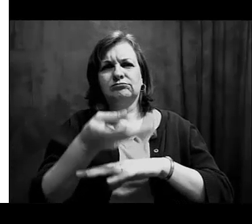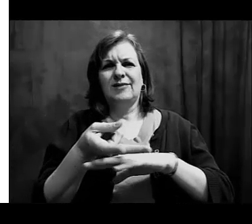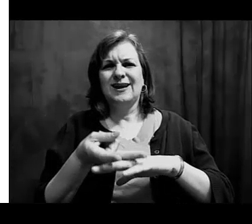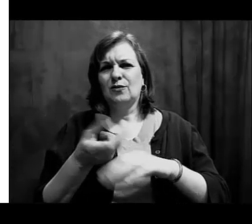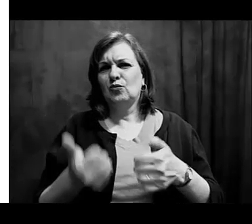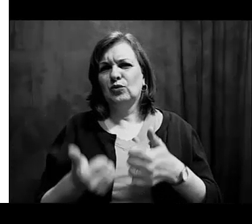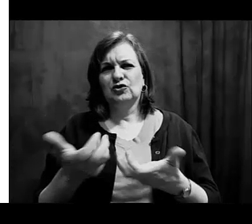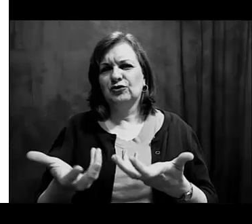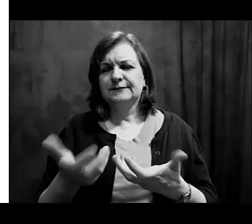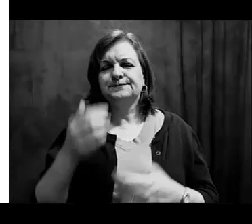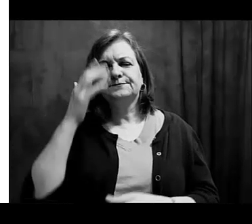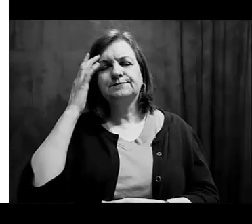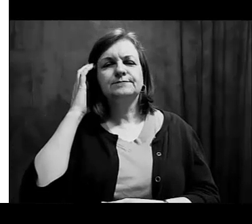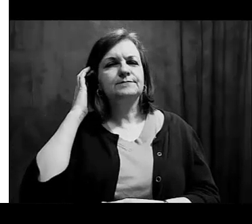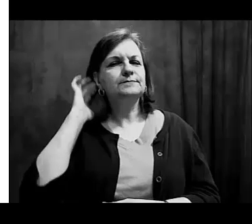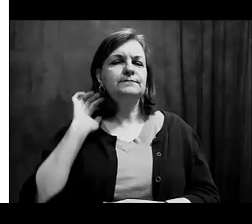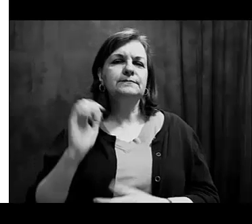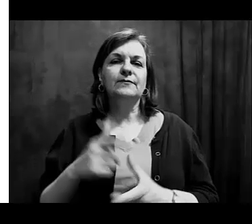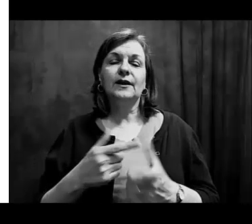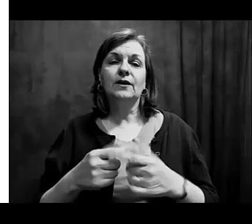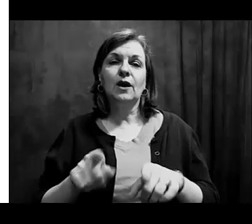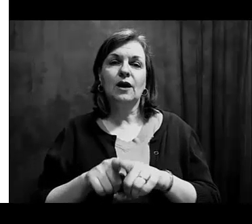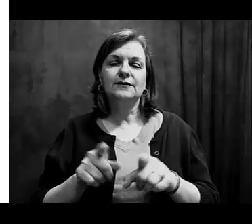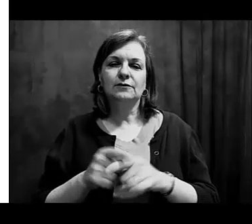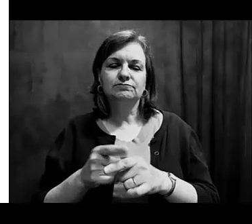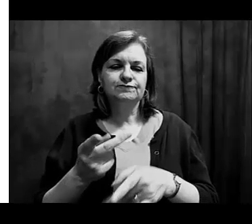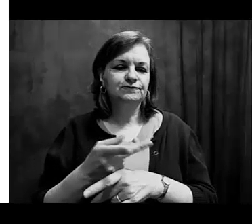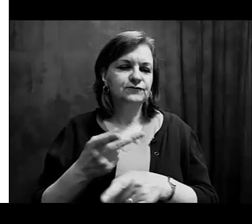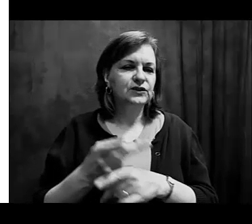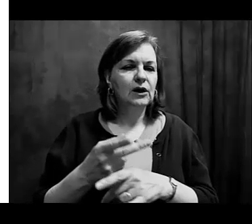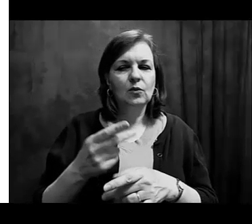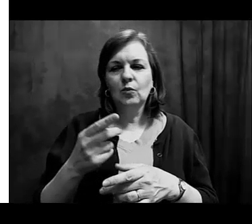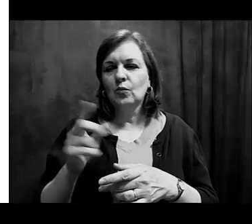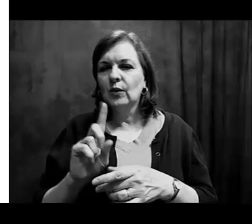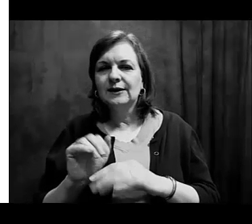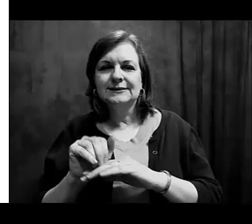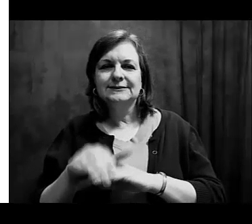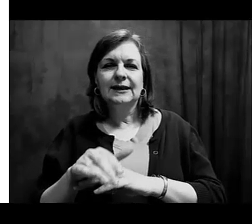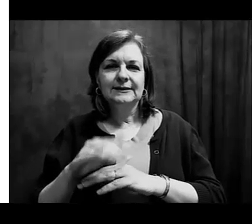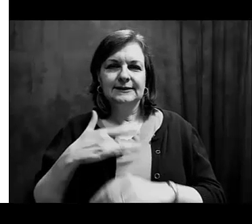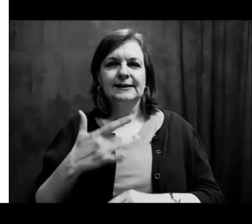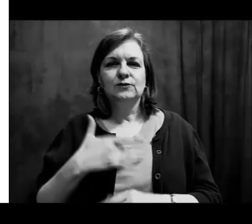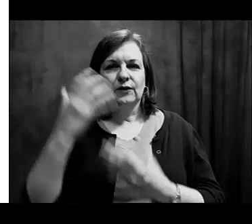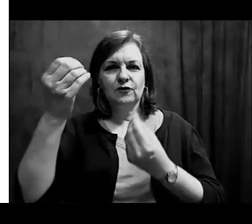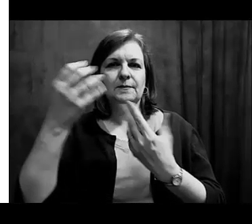and sorting out sensory information